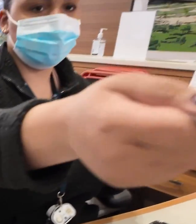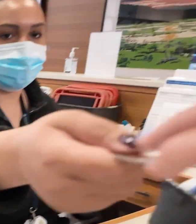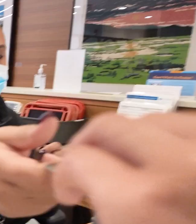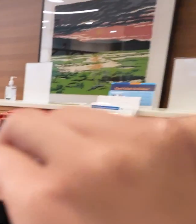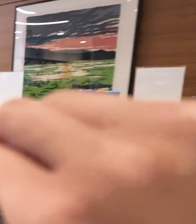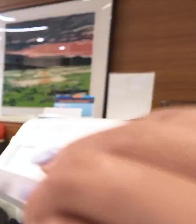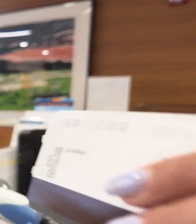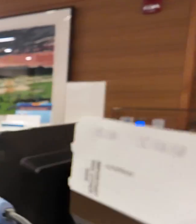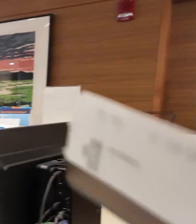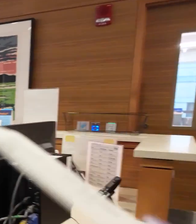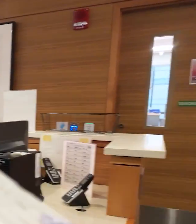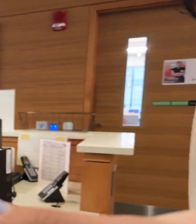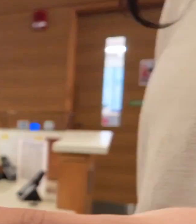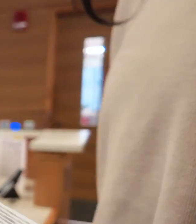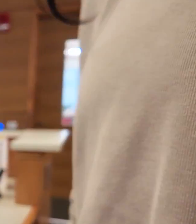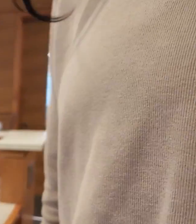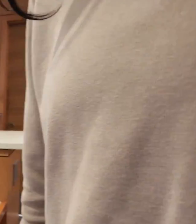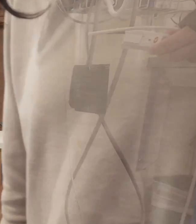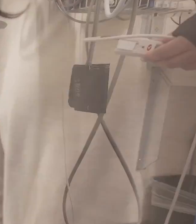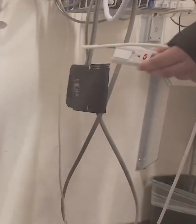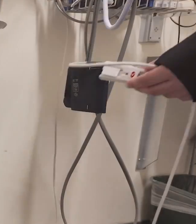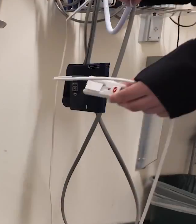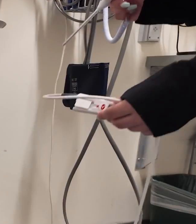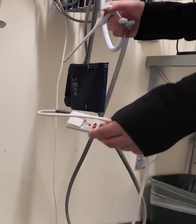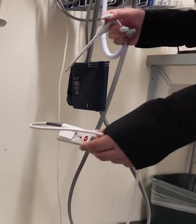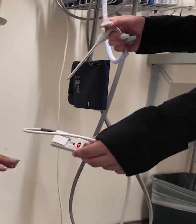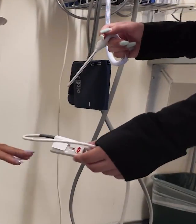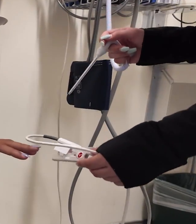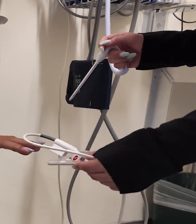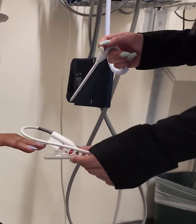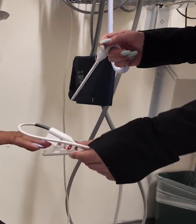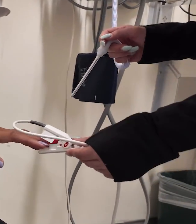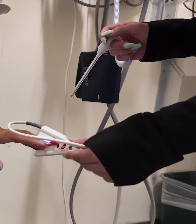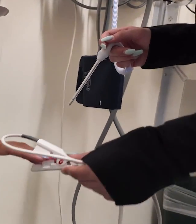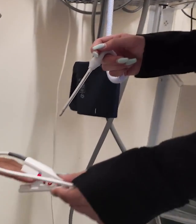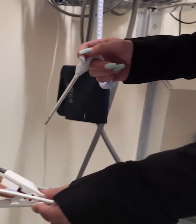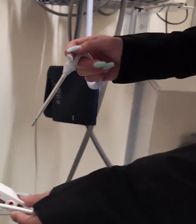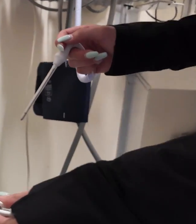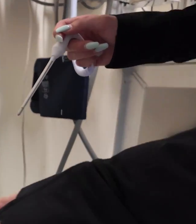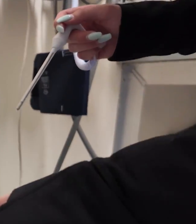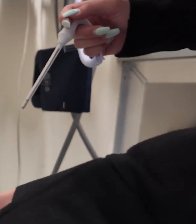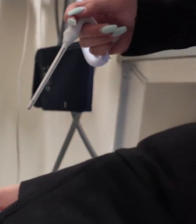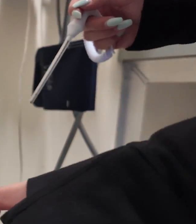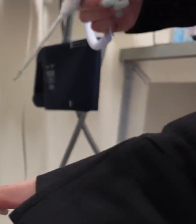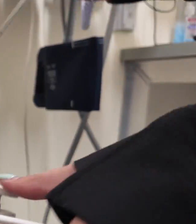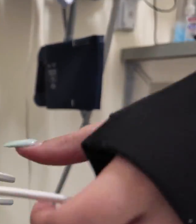they will validate it. before your appointment, someone will check your vitals